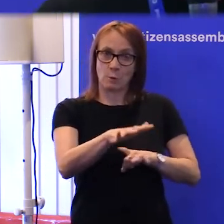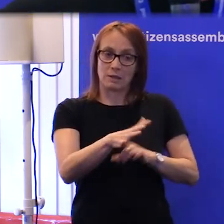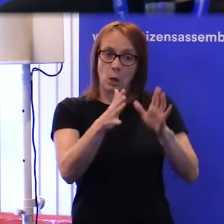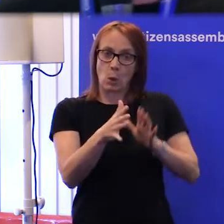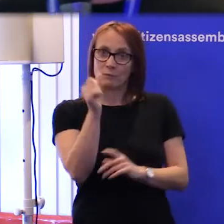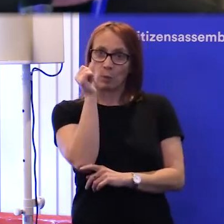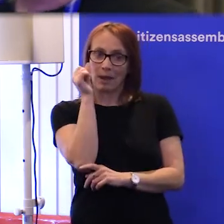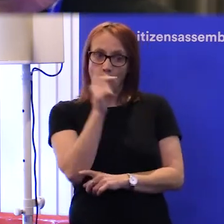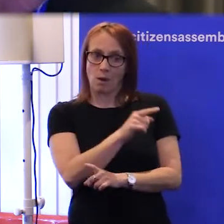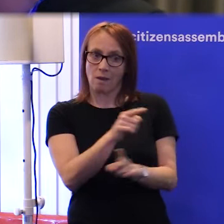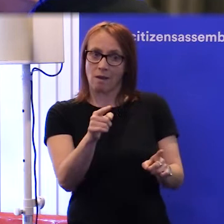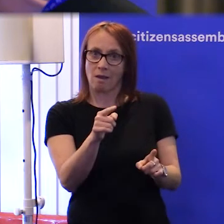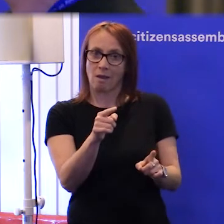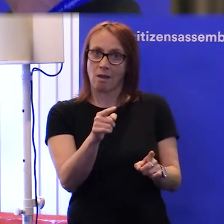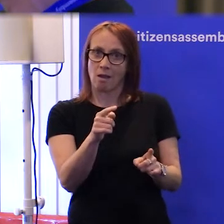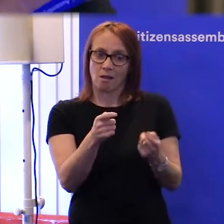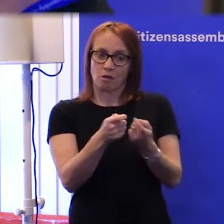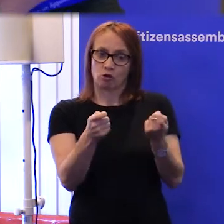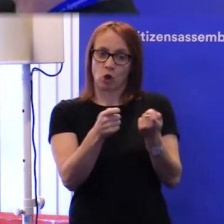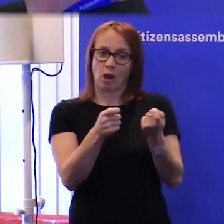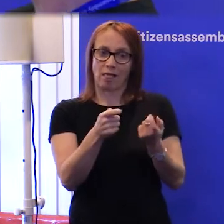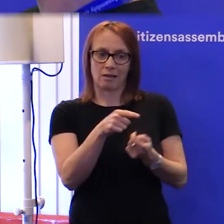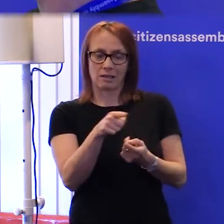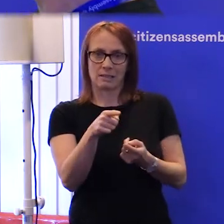you need to be aware that if people journalists are on question time for